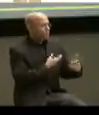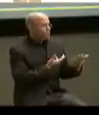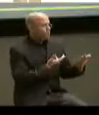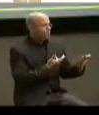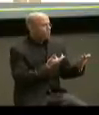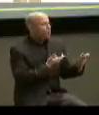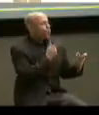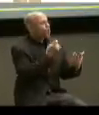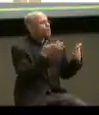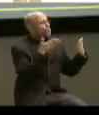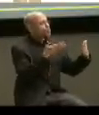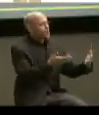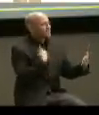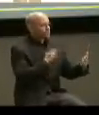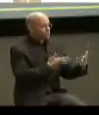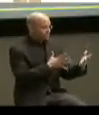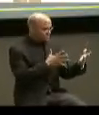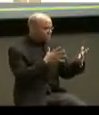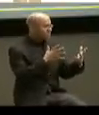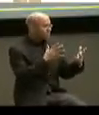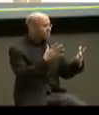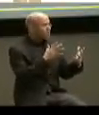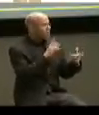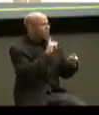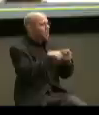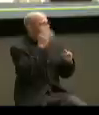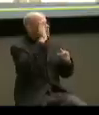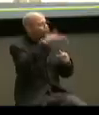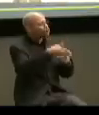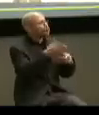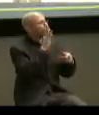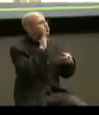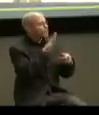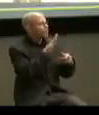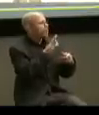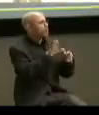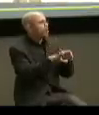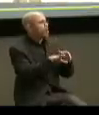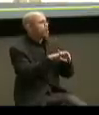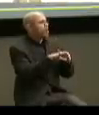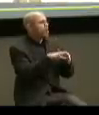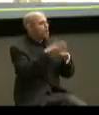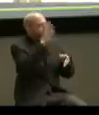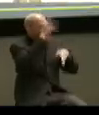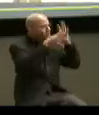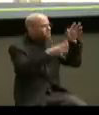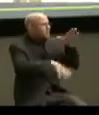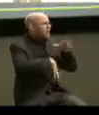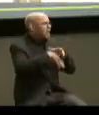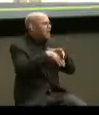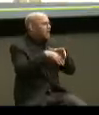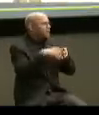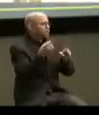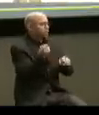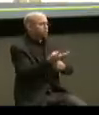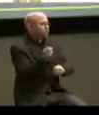ONE OF THE WAYS THAT WE'RE GOING TO WIN THE FUTURE, WE WILL OUT-INNOVATE, OUT-BUILD, OUT-EDUCATE OUR GLOBAL